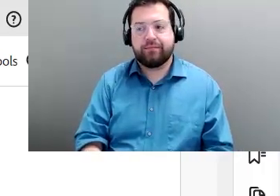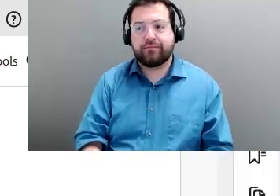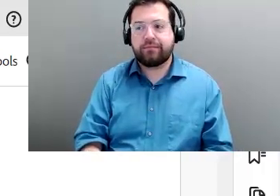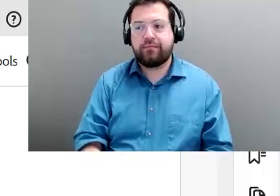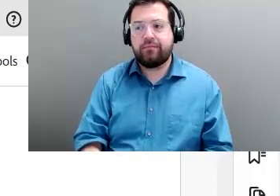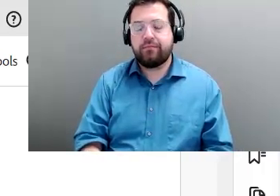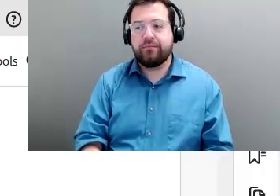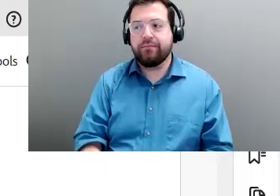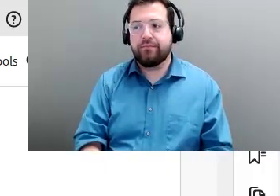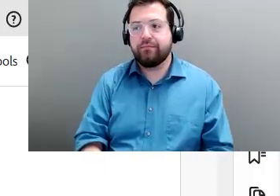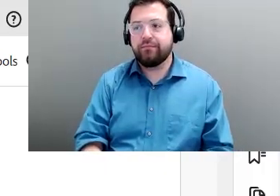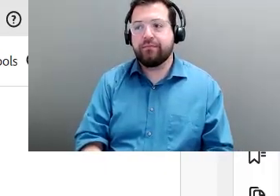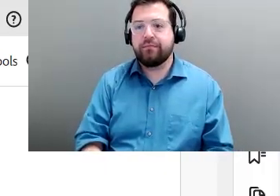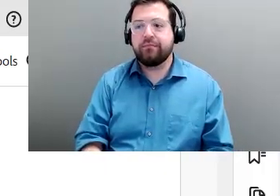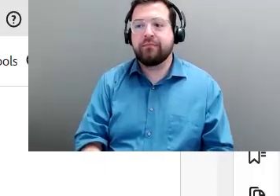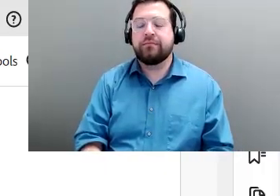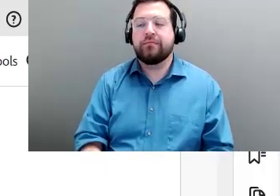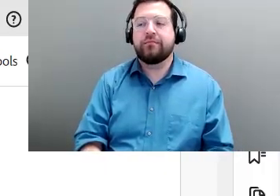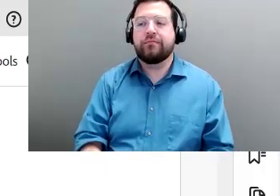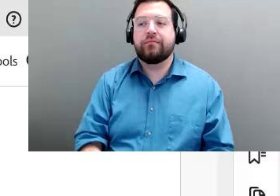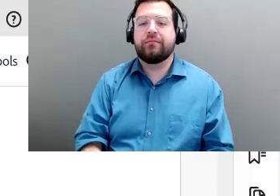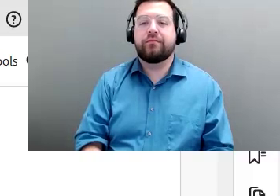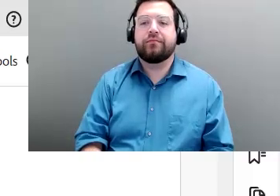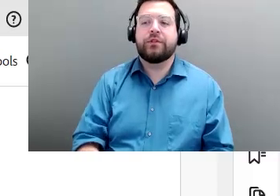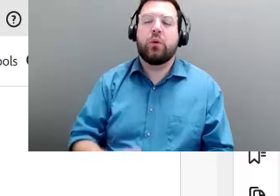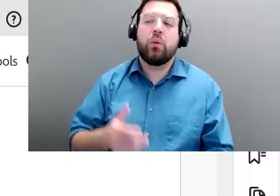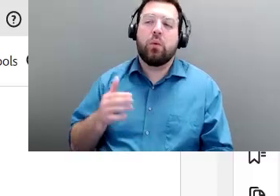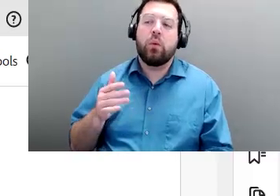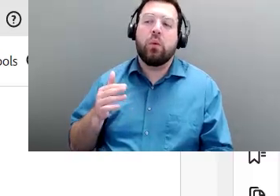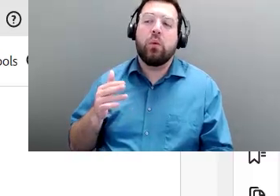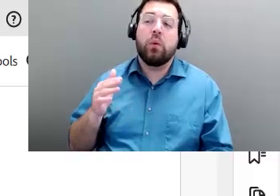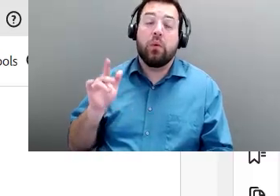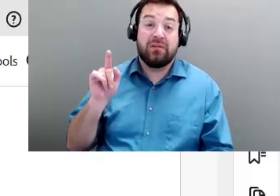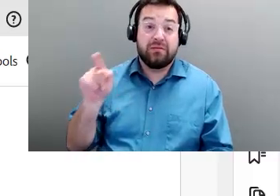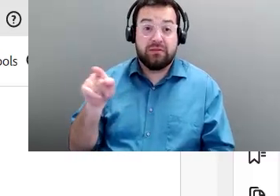so for this particular, discussion, there are about